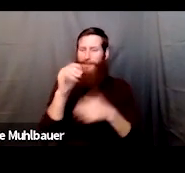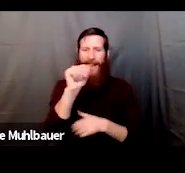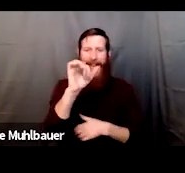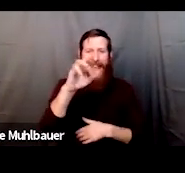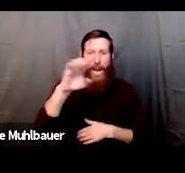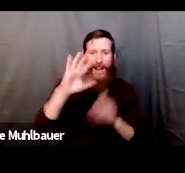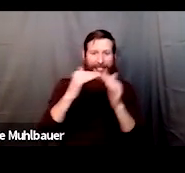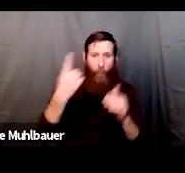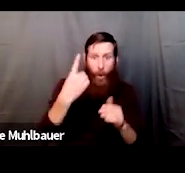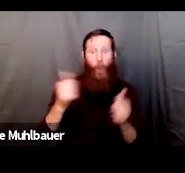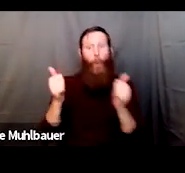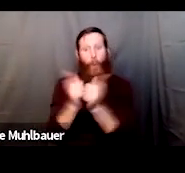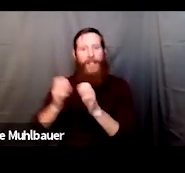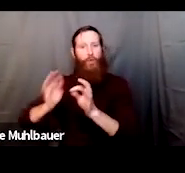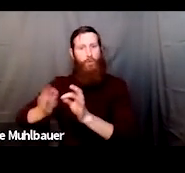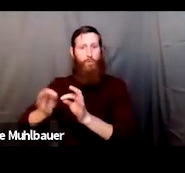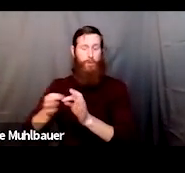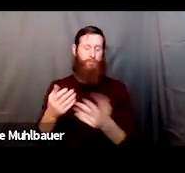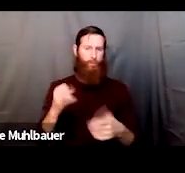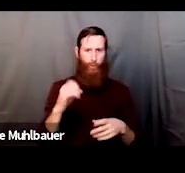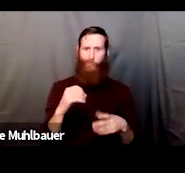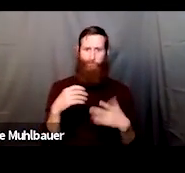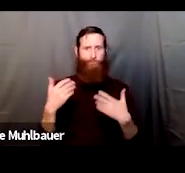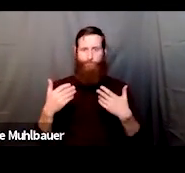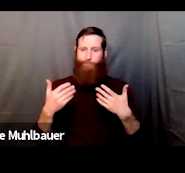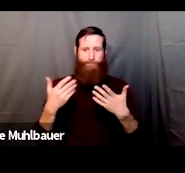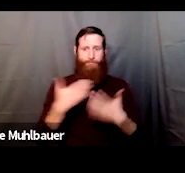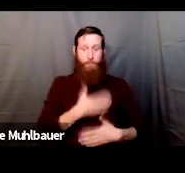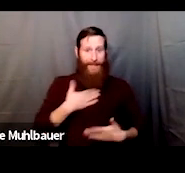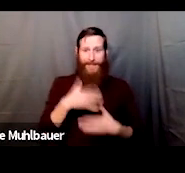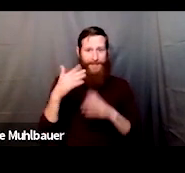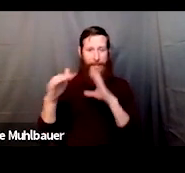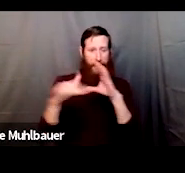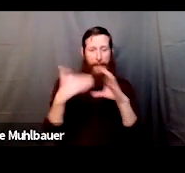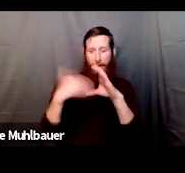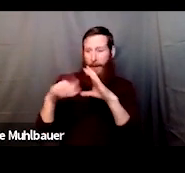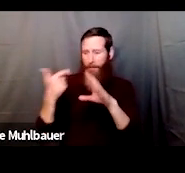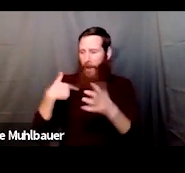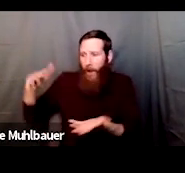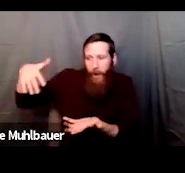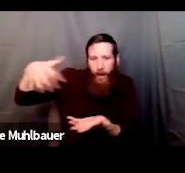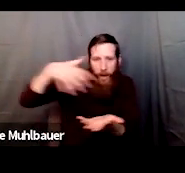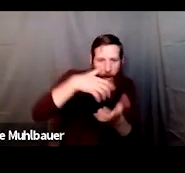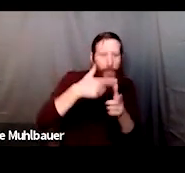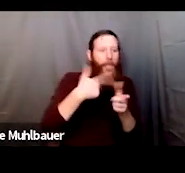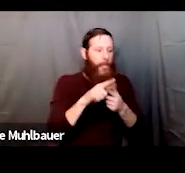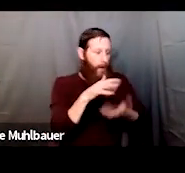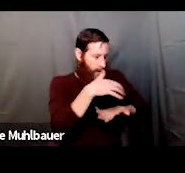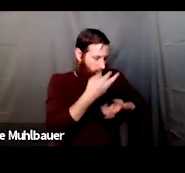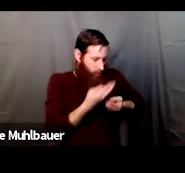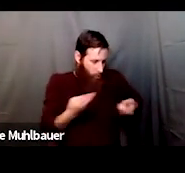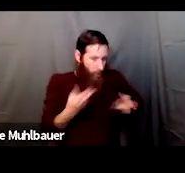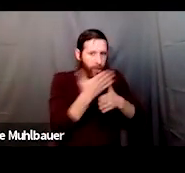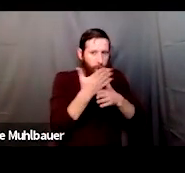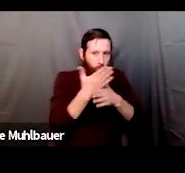Please email me with any information so I can share it with the wider community.